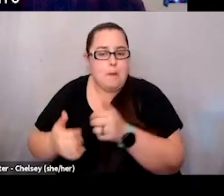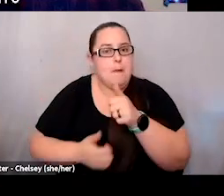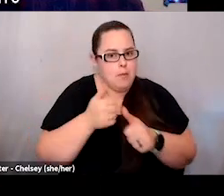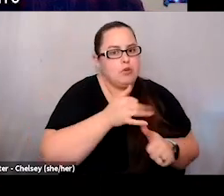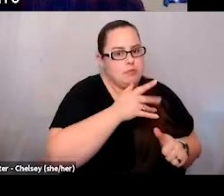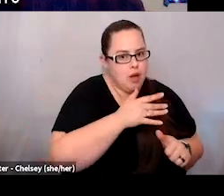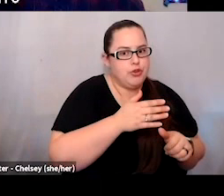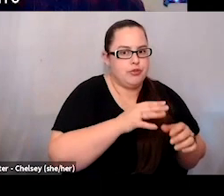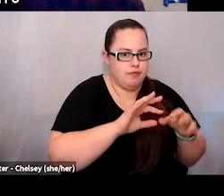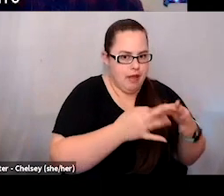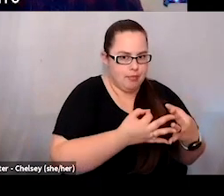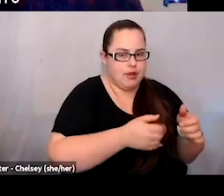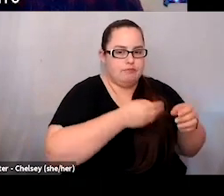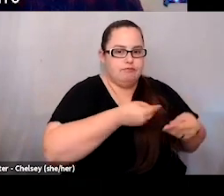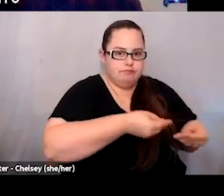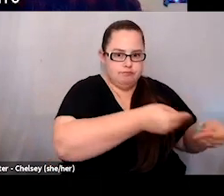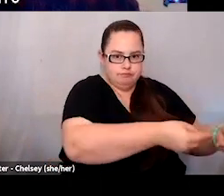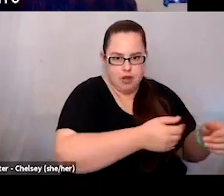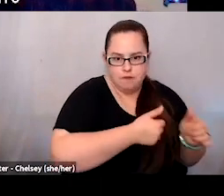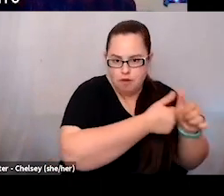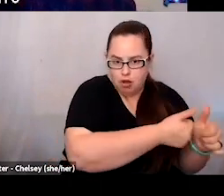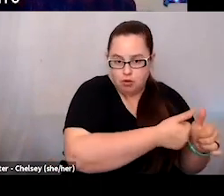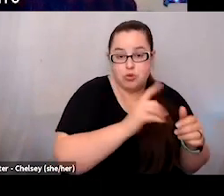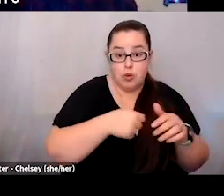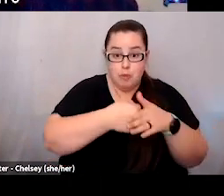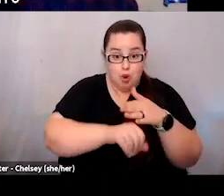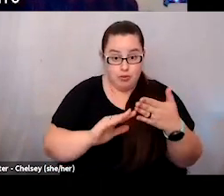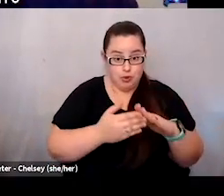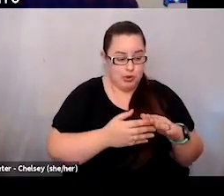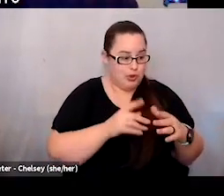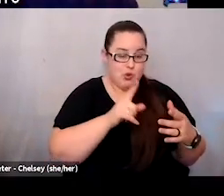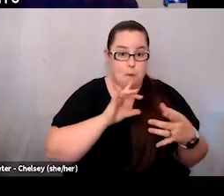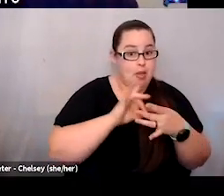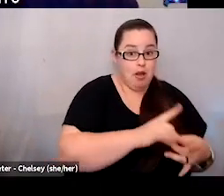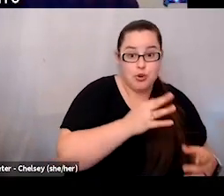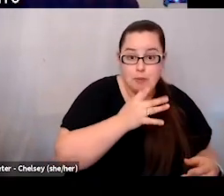were born into a community, you typically belong to your mother, and to your mother's